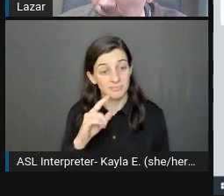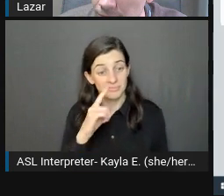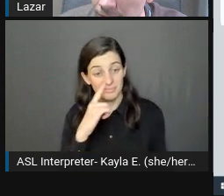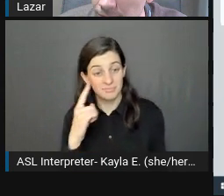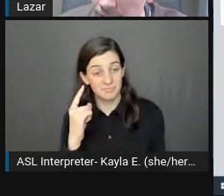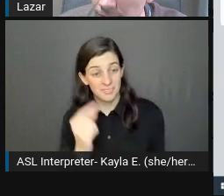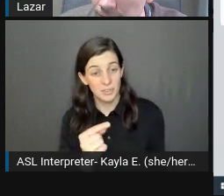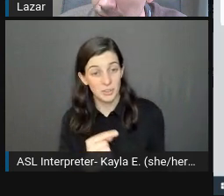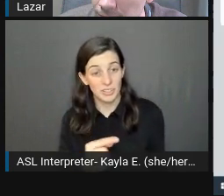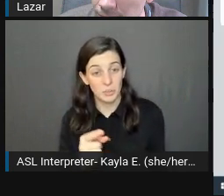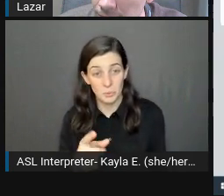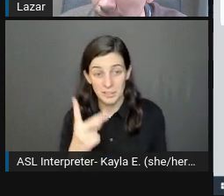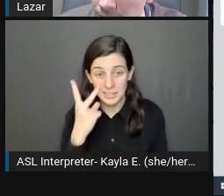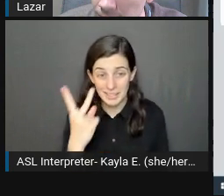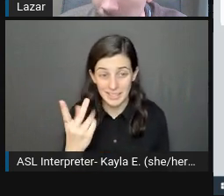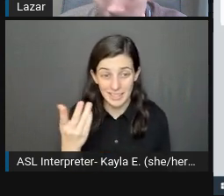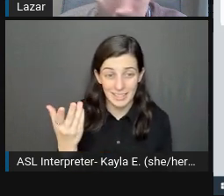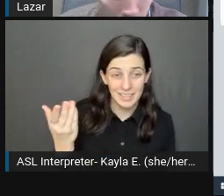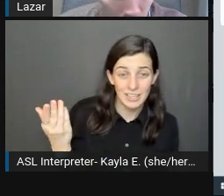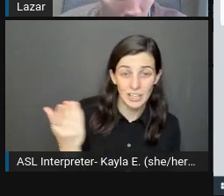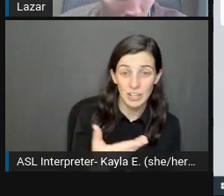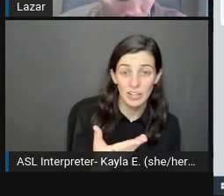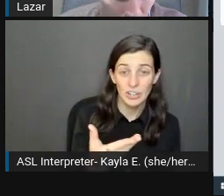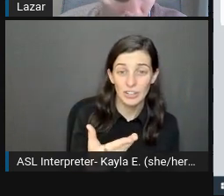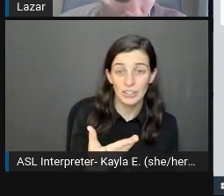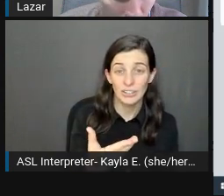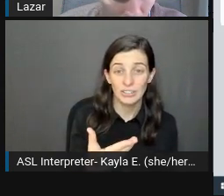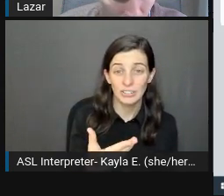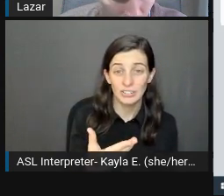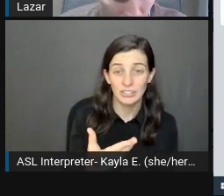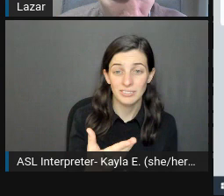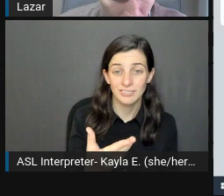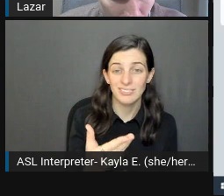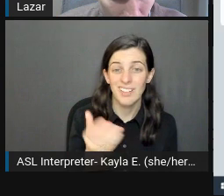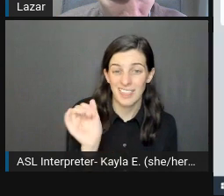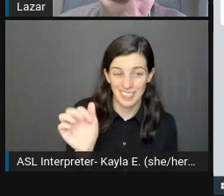We can see that this web has three errors.